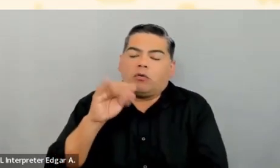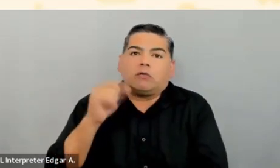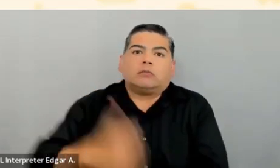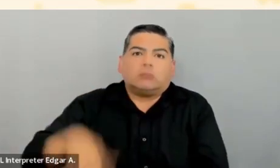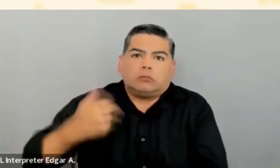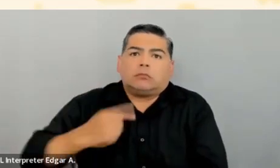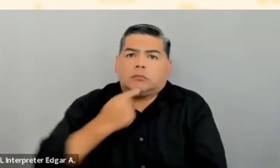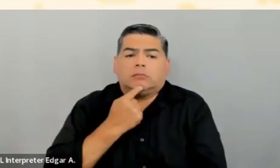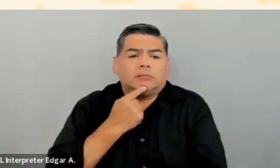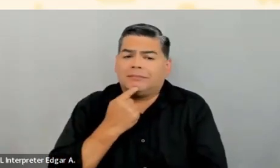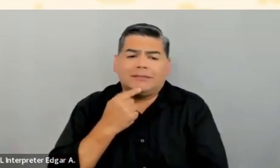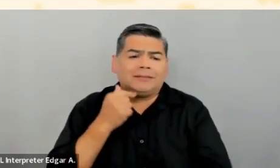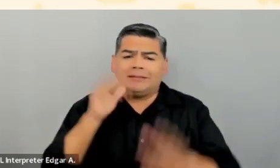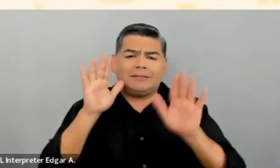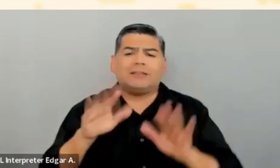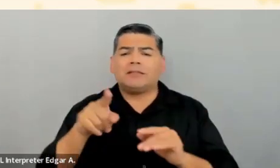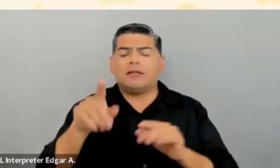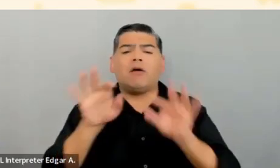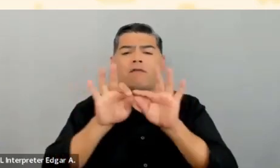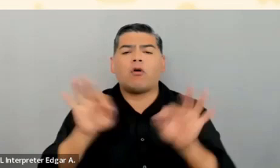Form elements are missing labels again,here.